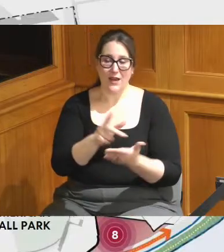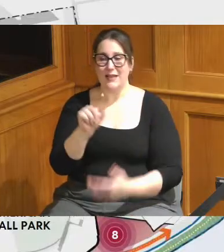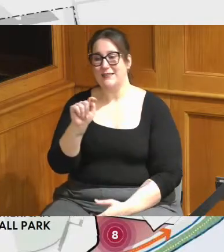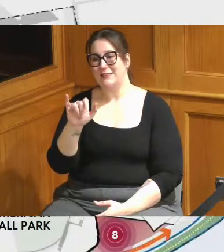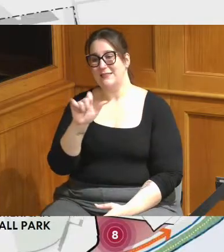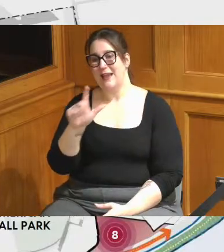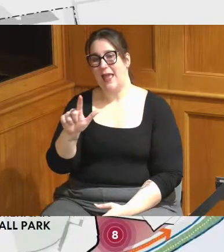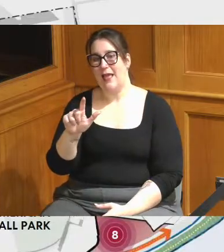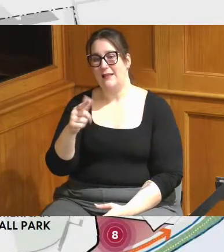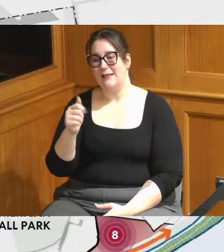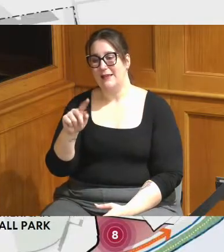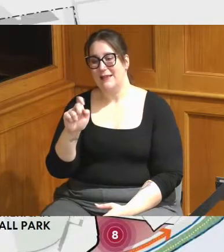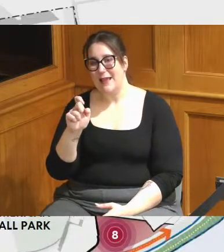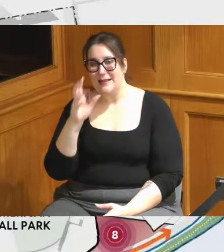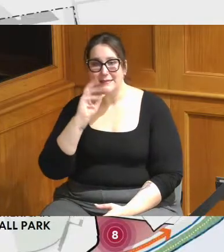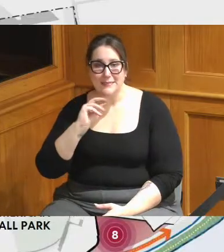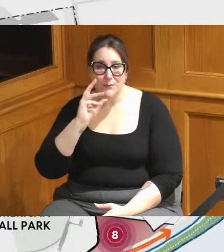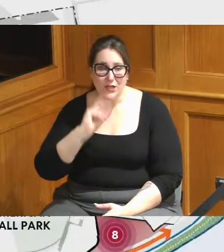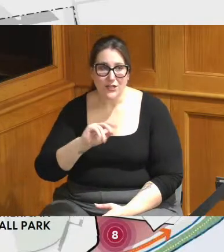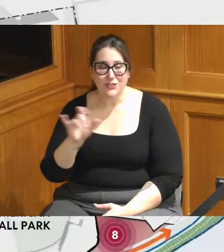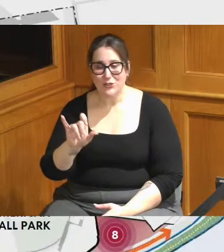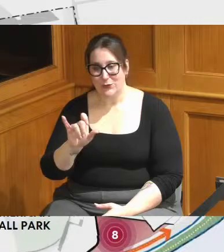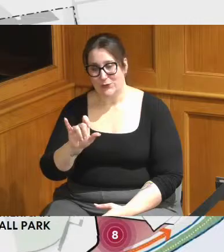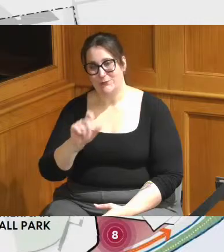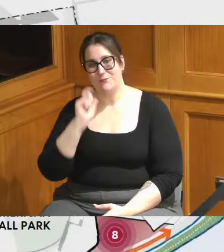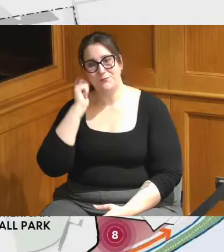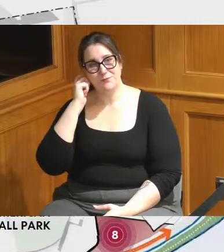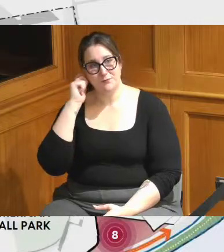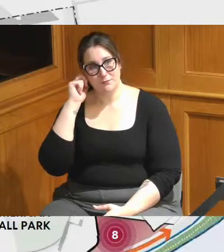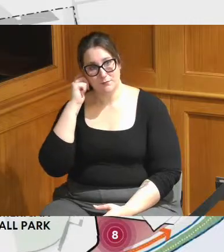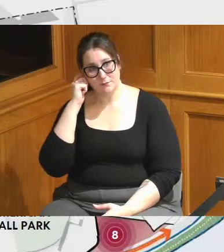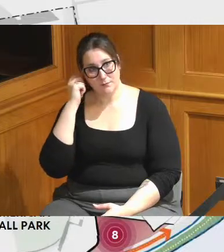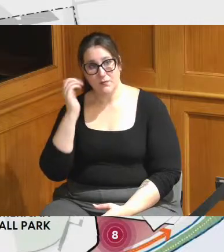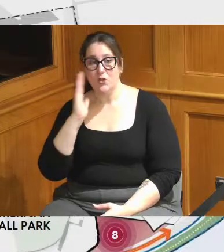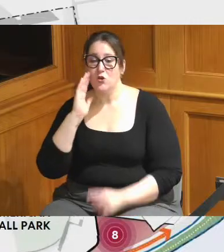promote the game day experience at Paycor Stadium. And then upstream towards Great American Ballpark,